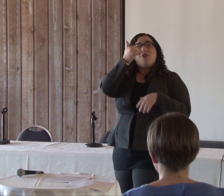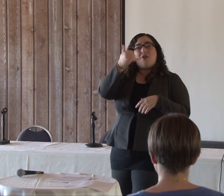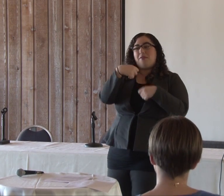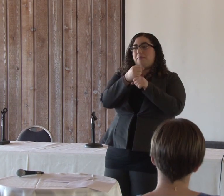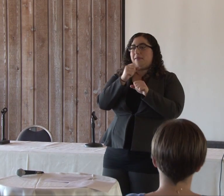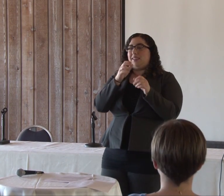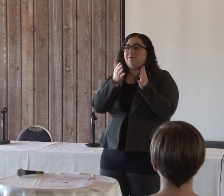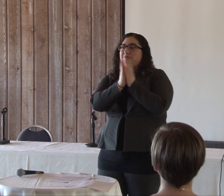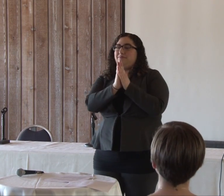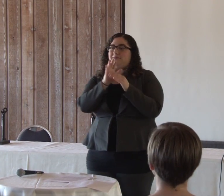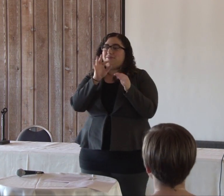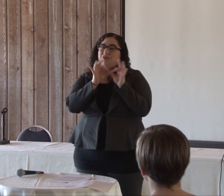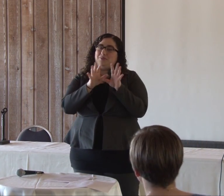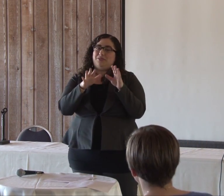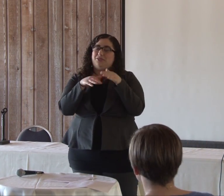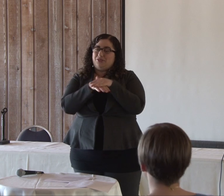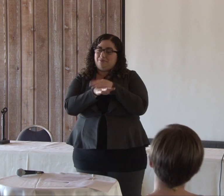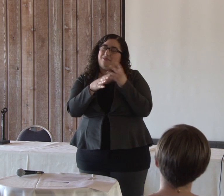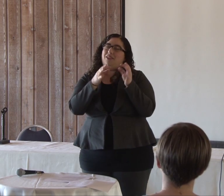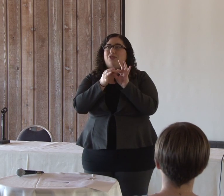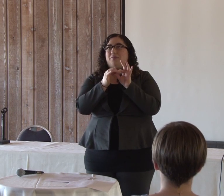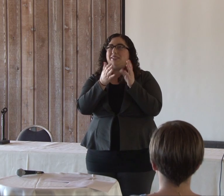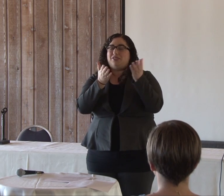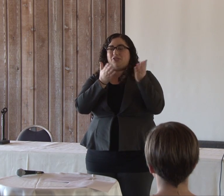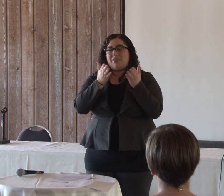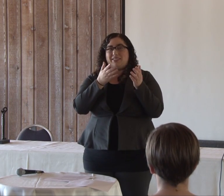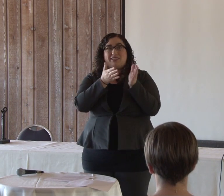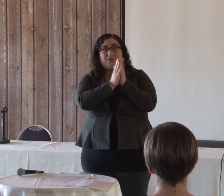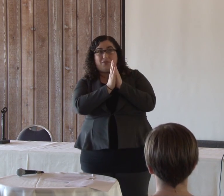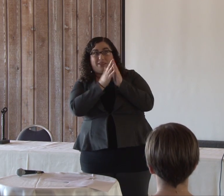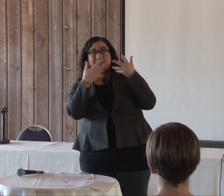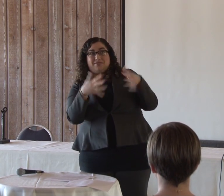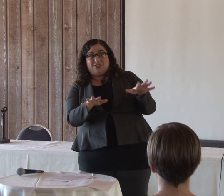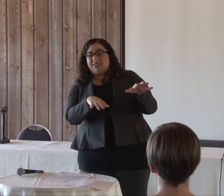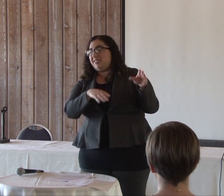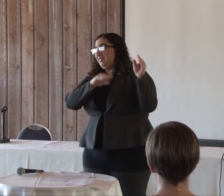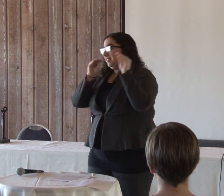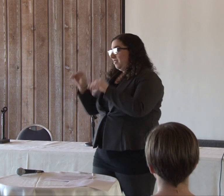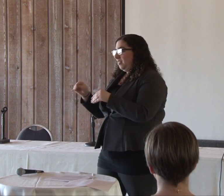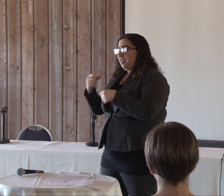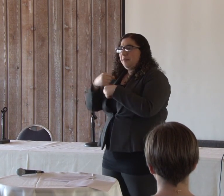The deaf person. What language do you need? And we can find The language